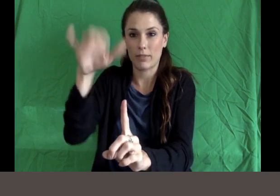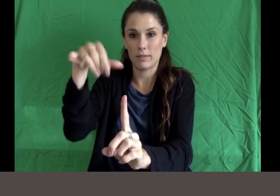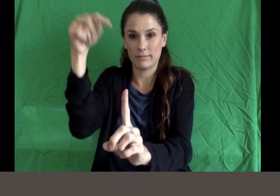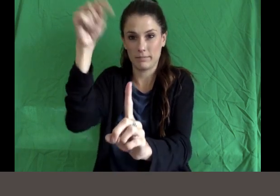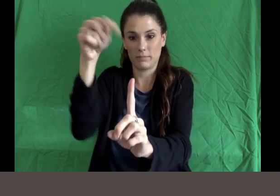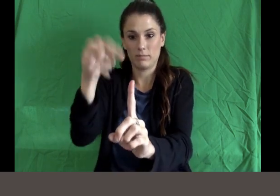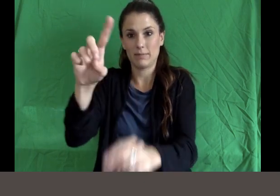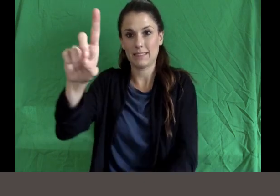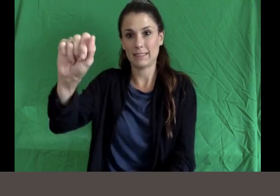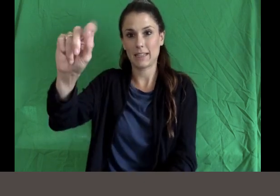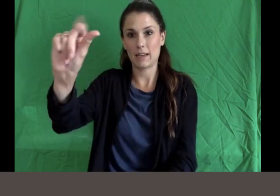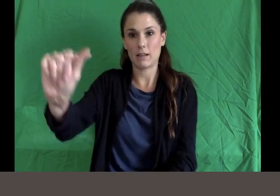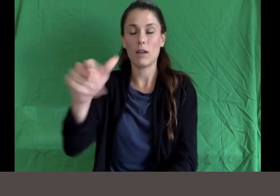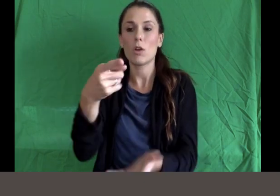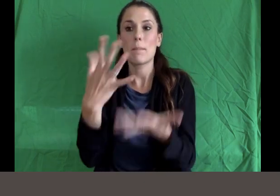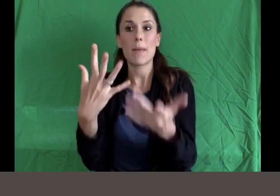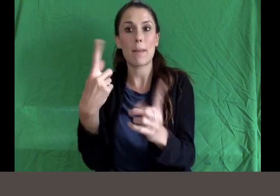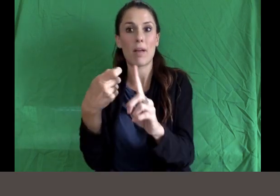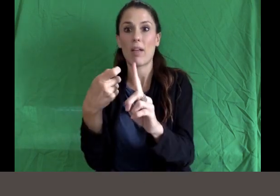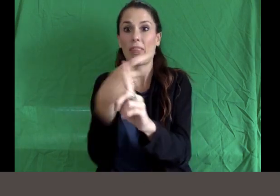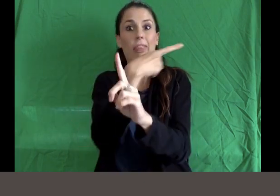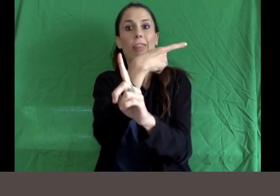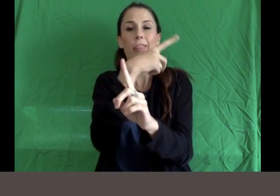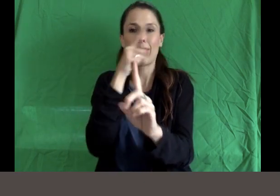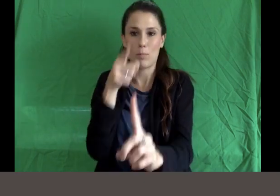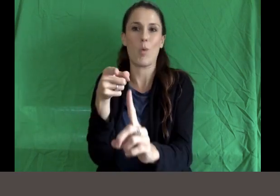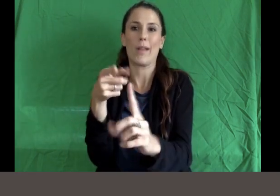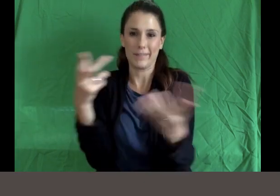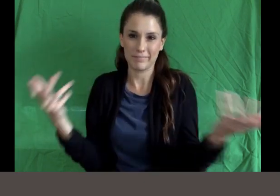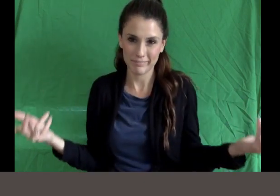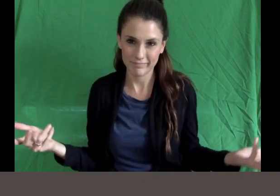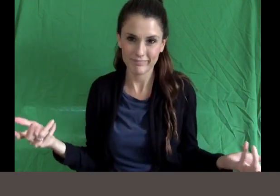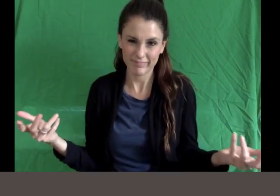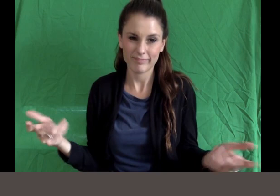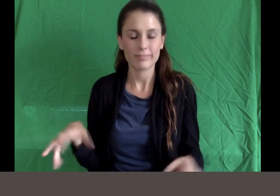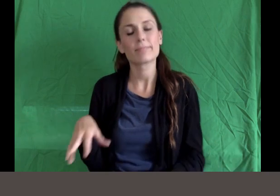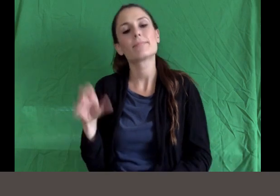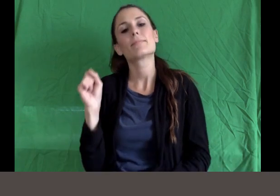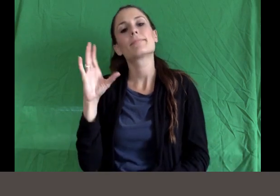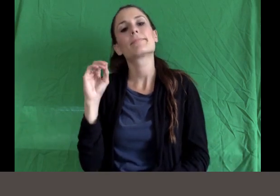misconstrue the point that you're trying to make in the first place and so when we talk